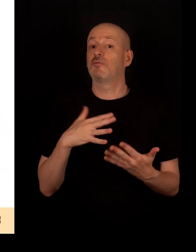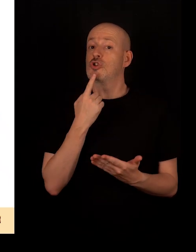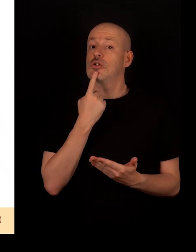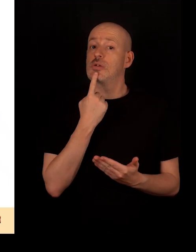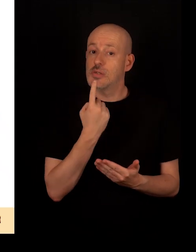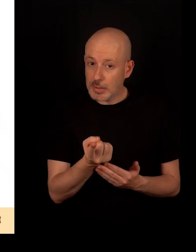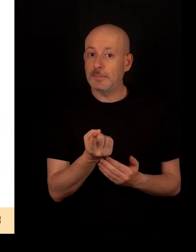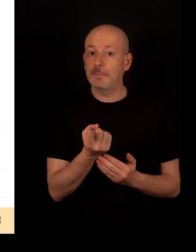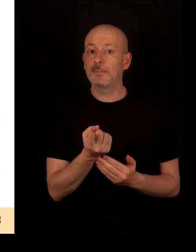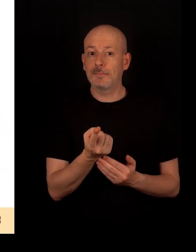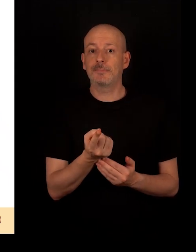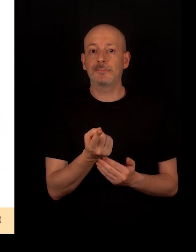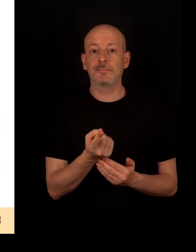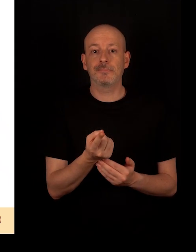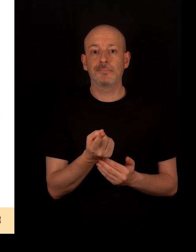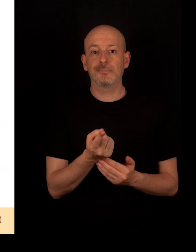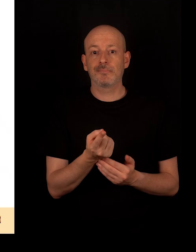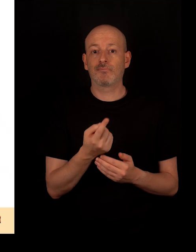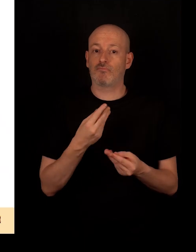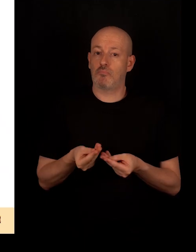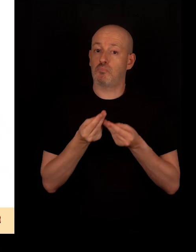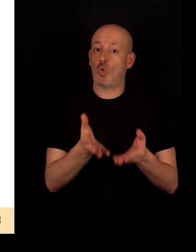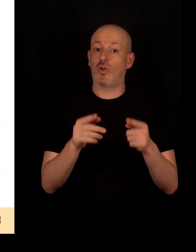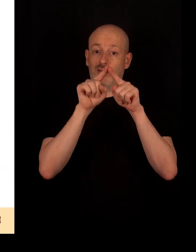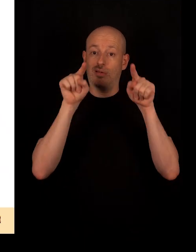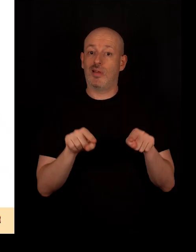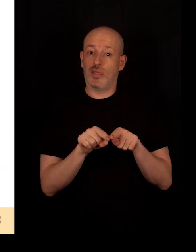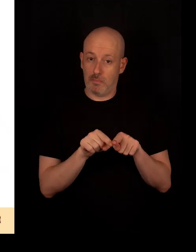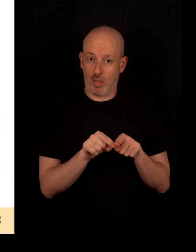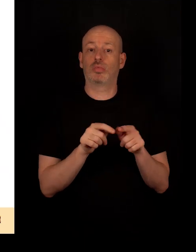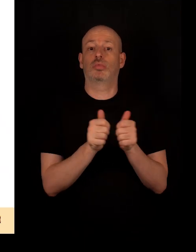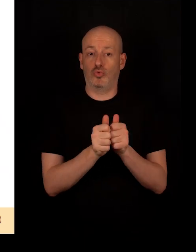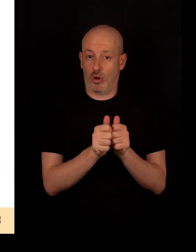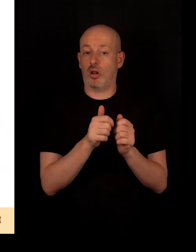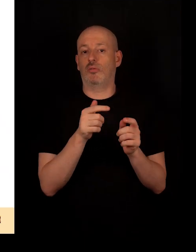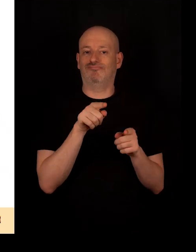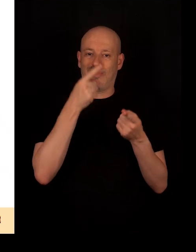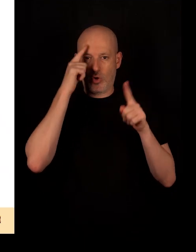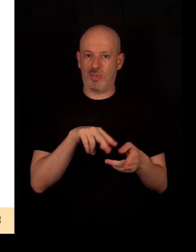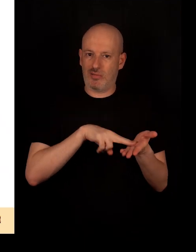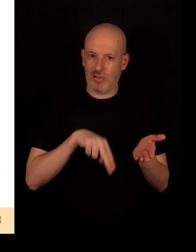And as I said, we provide you with a template together with your grant agreement.